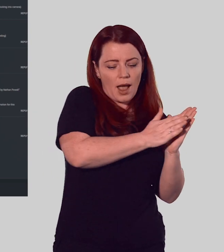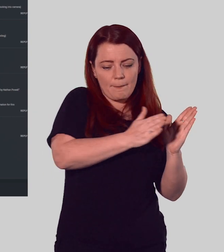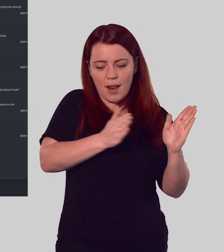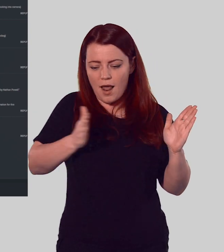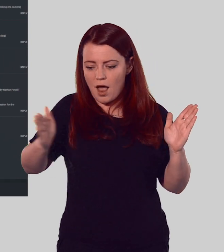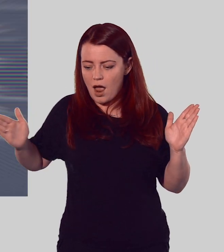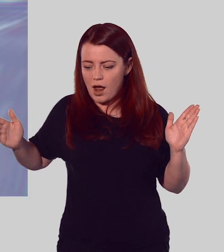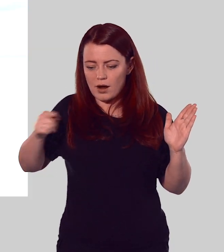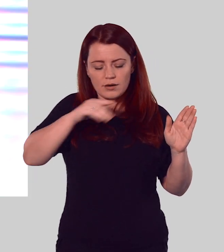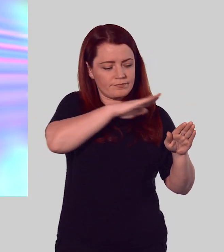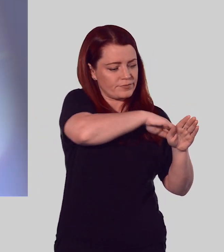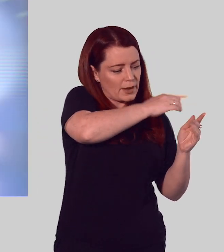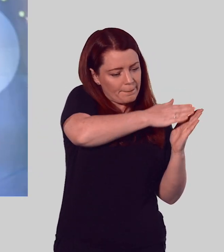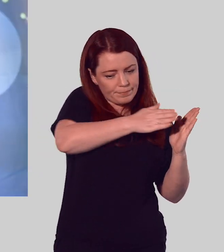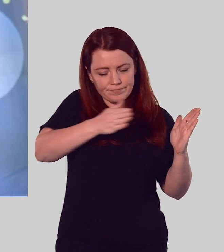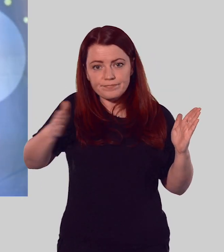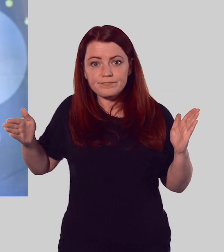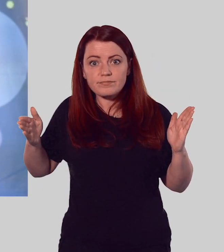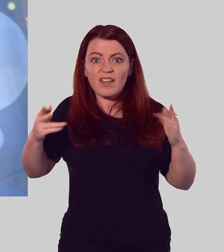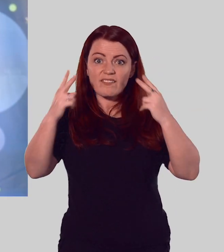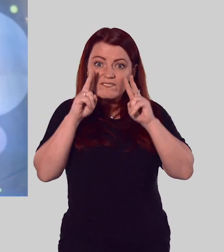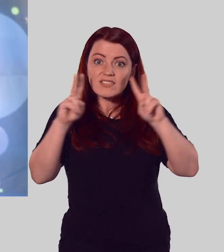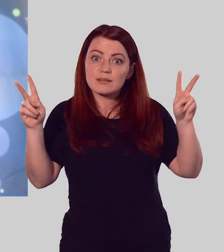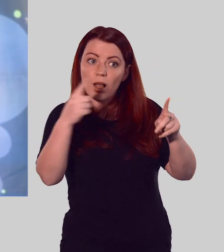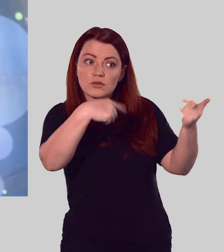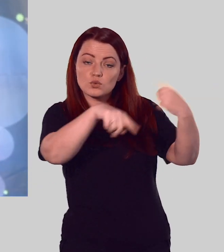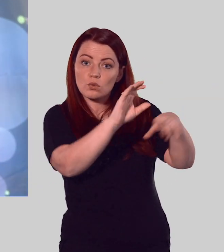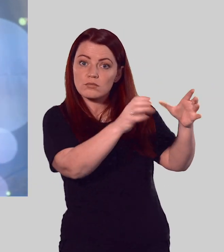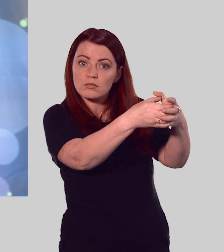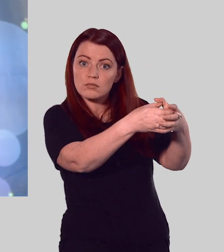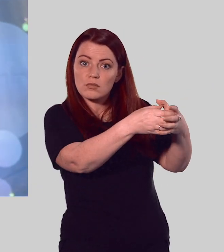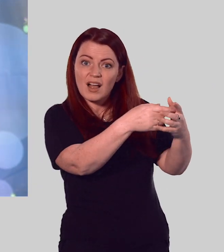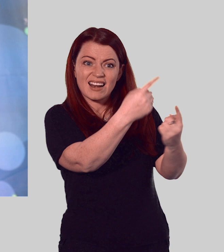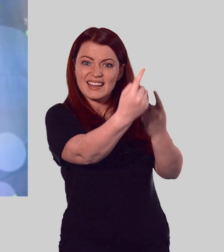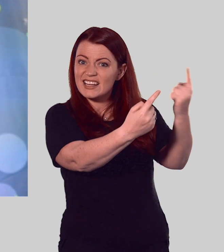participants and each participant can comment at a particular time point